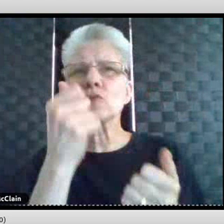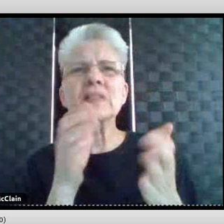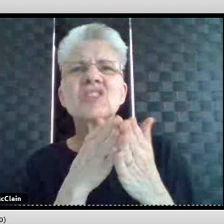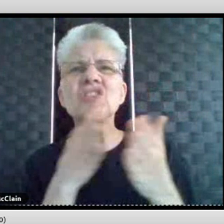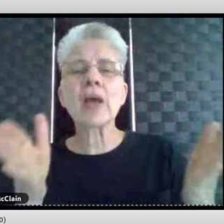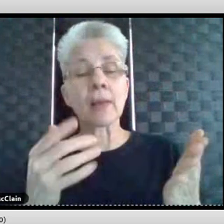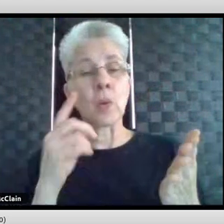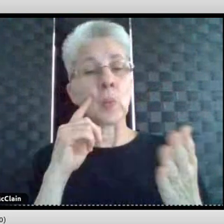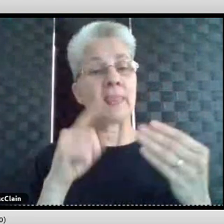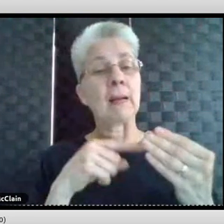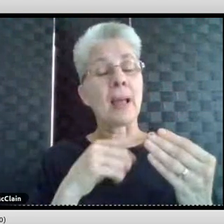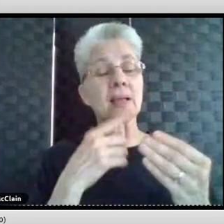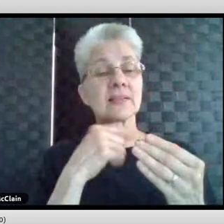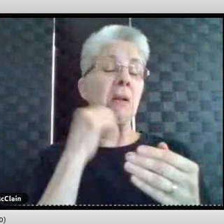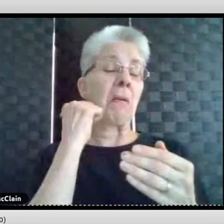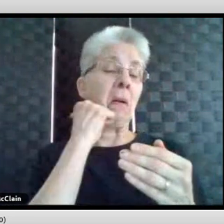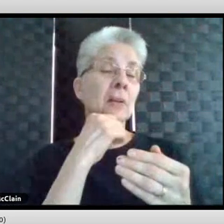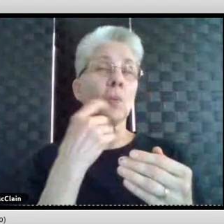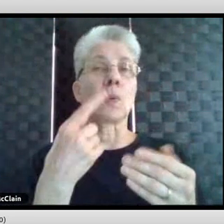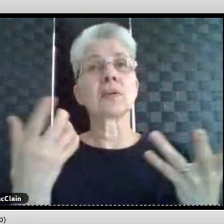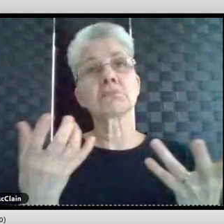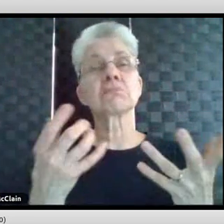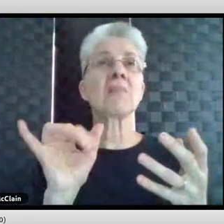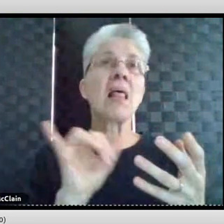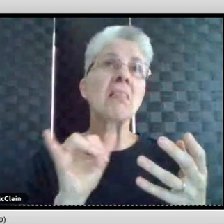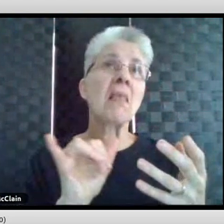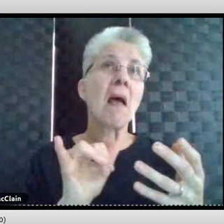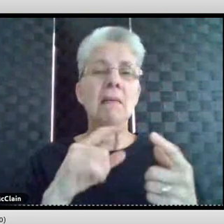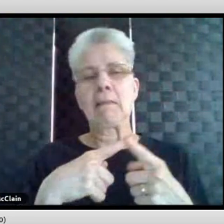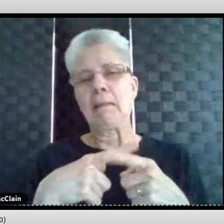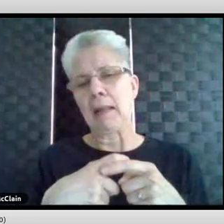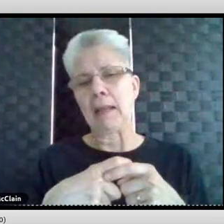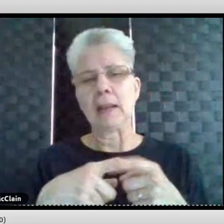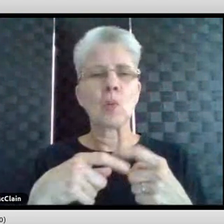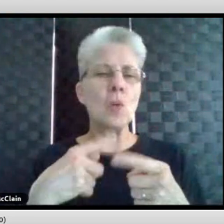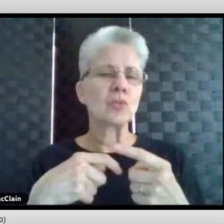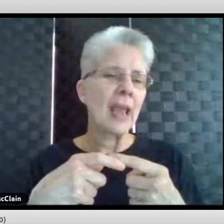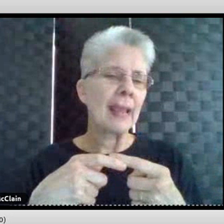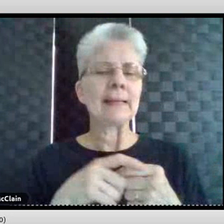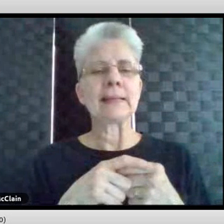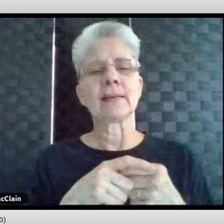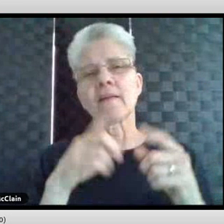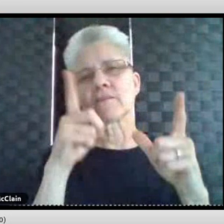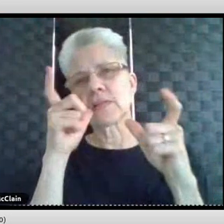Now, we think of some really common ones like knitting and crocheting and photography and those kinds of things,